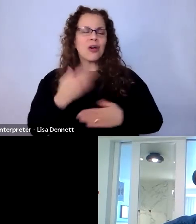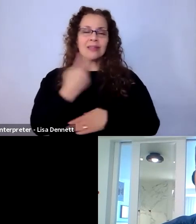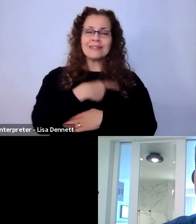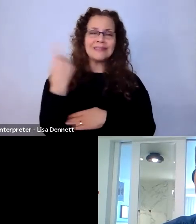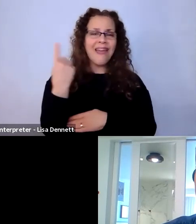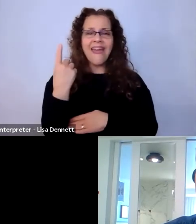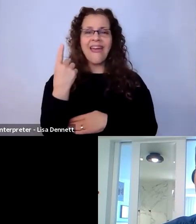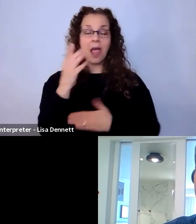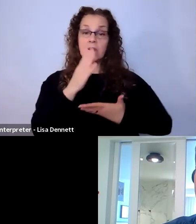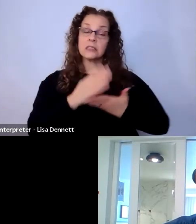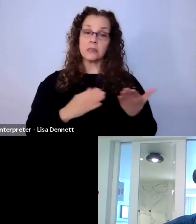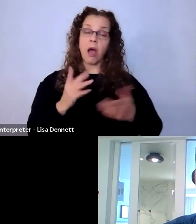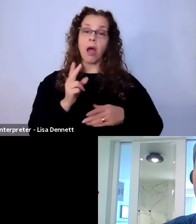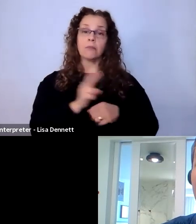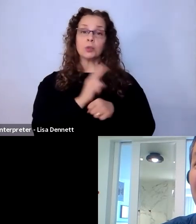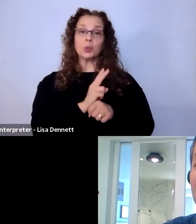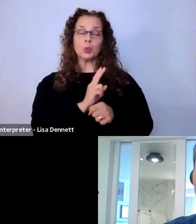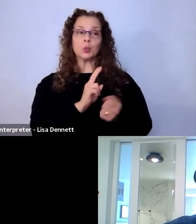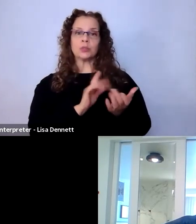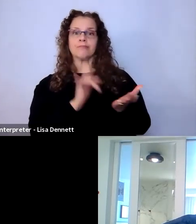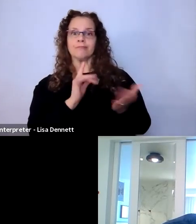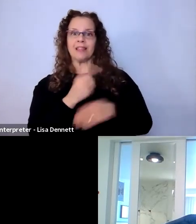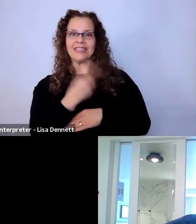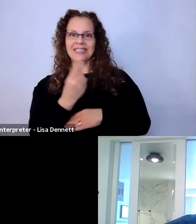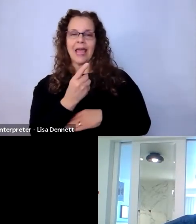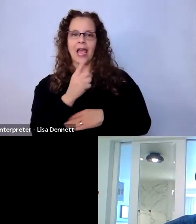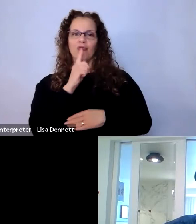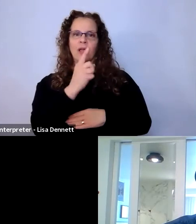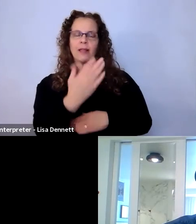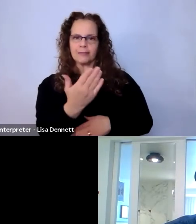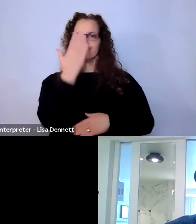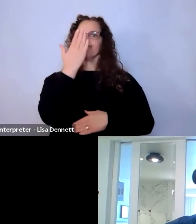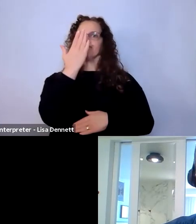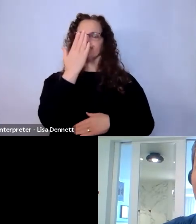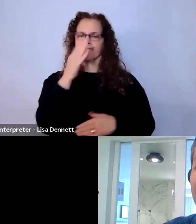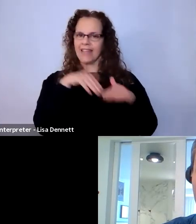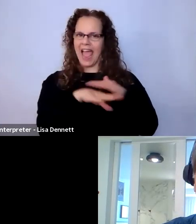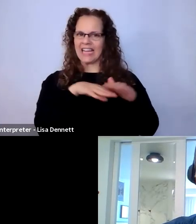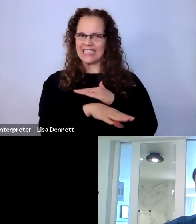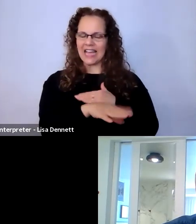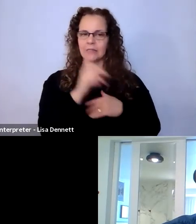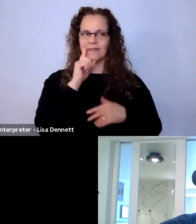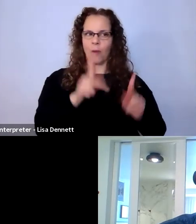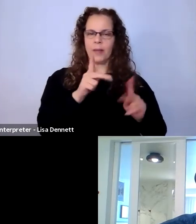are using it as an excuse to get accessibility and for the people who wouldn't ordinarily think or talk about it, which is what I would that is our